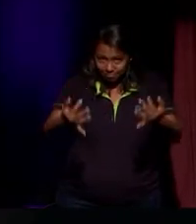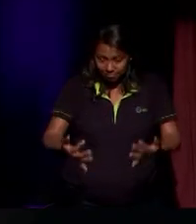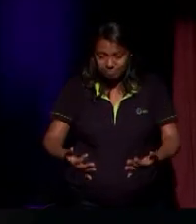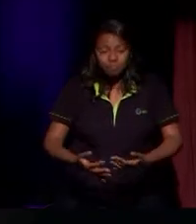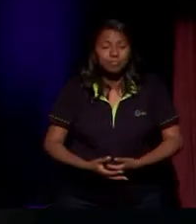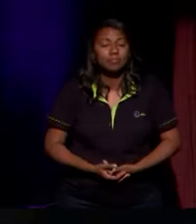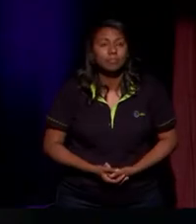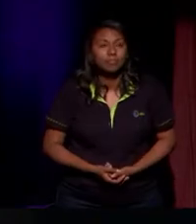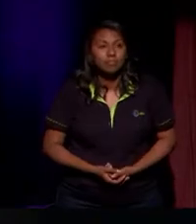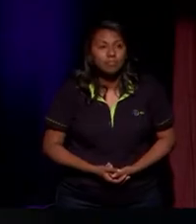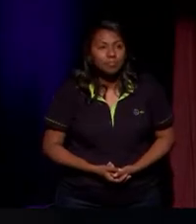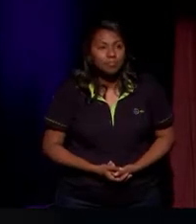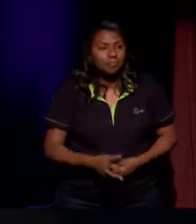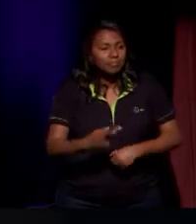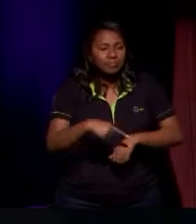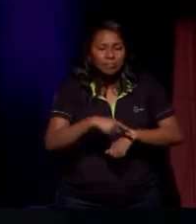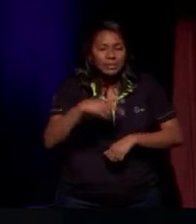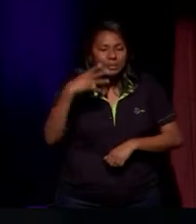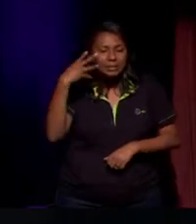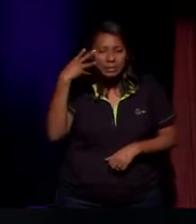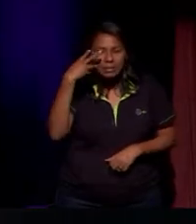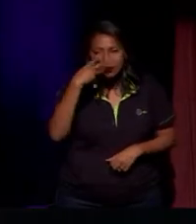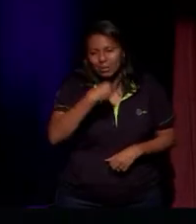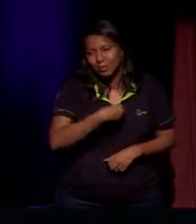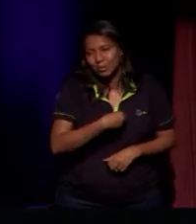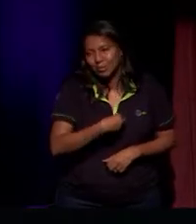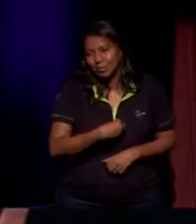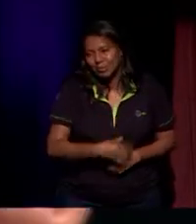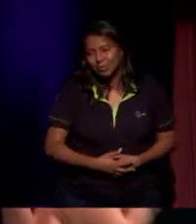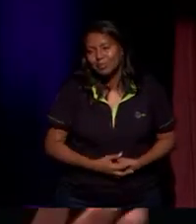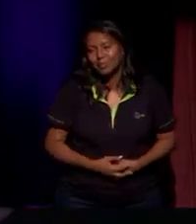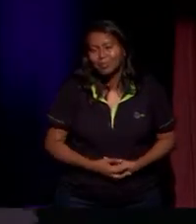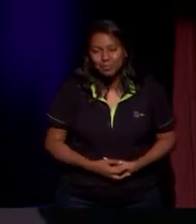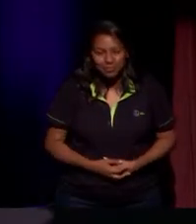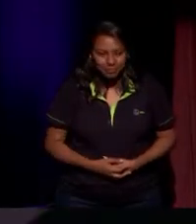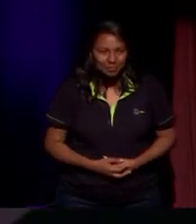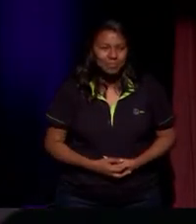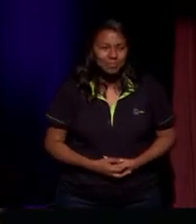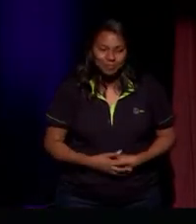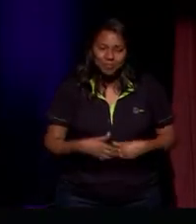especially a beautiful country, I cannot help saying,